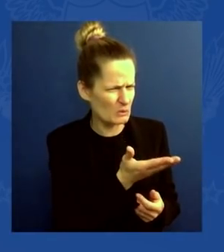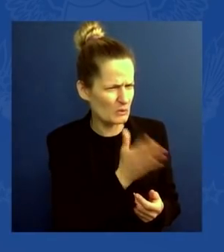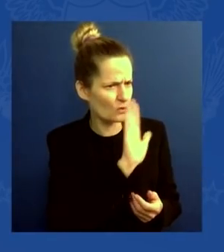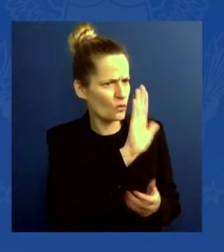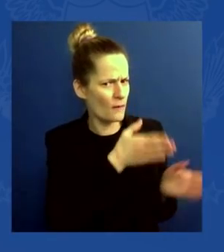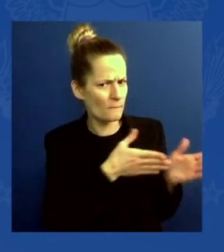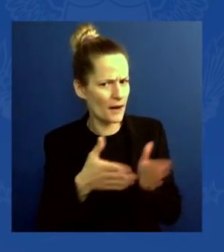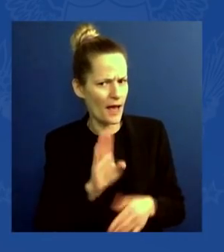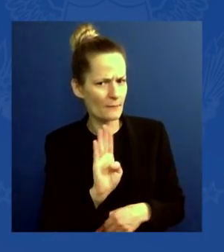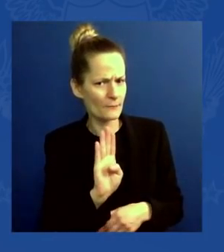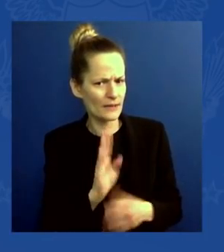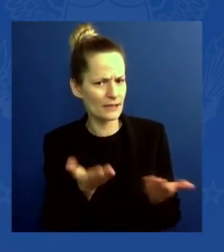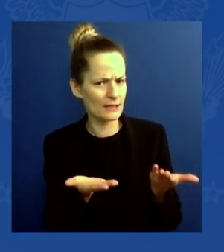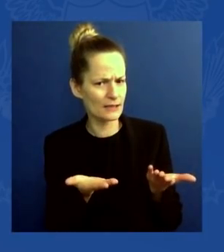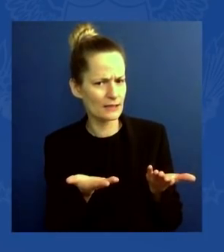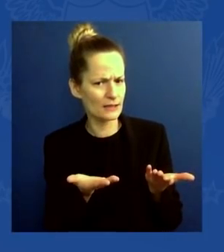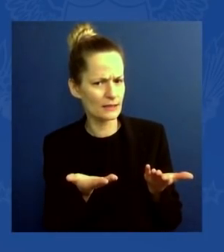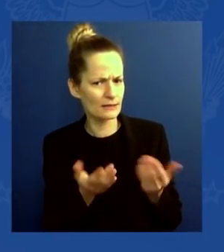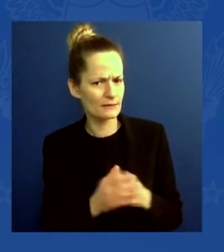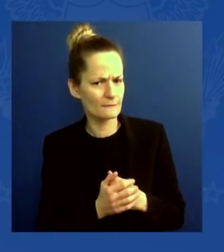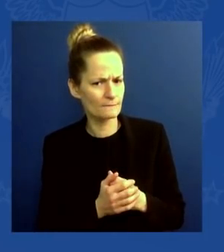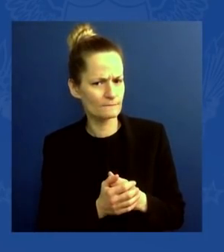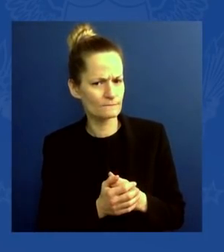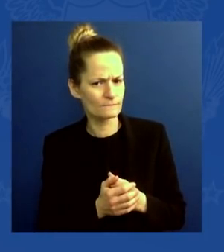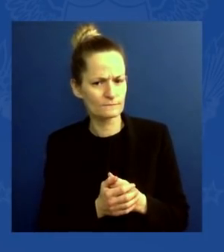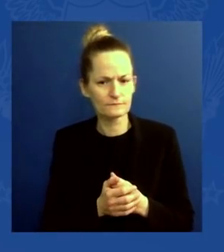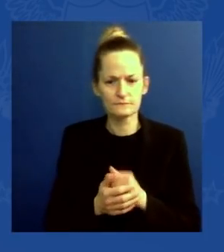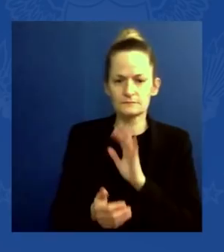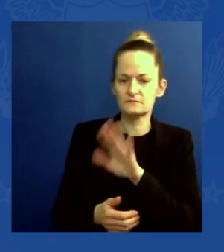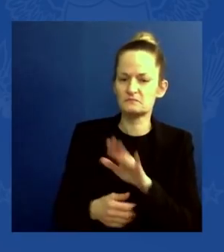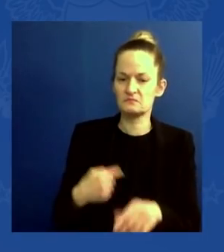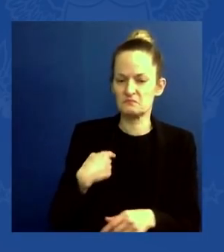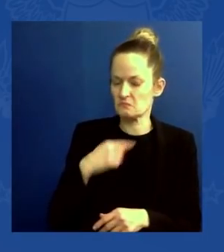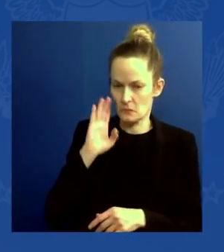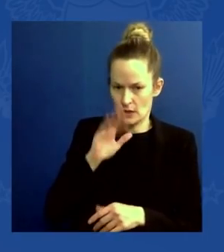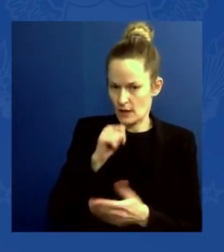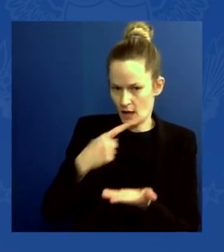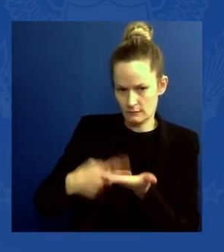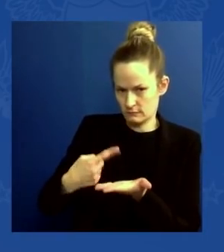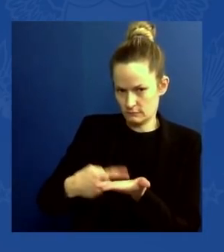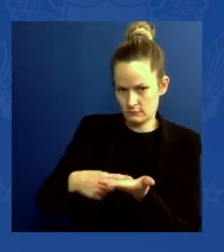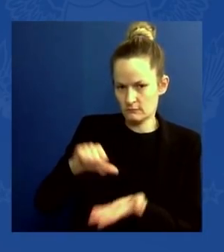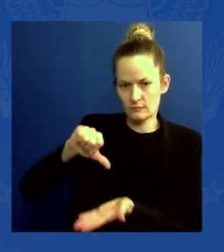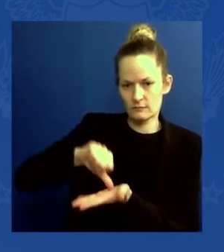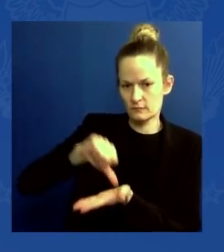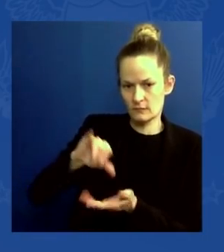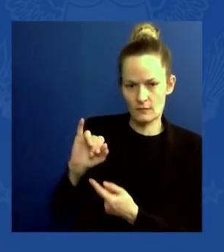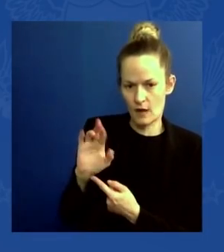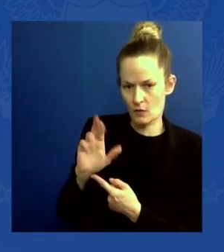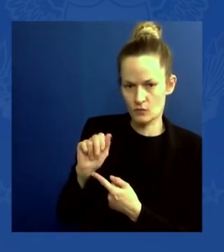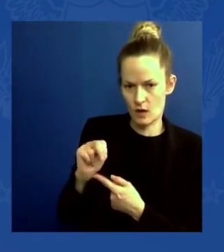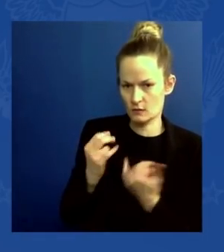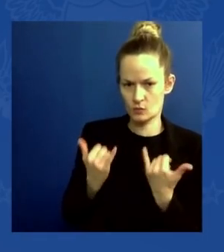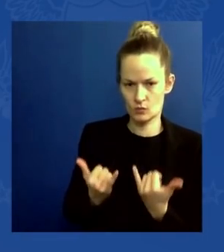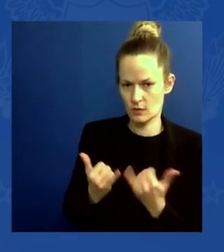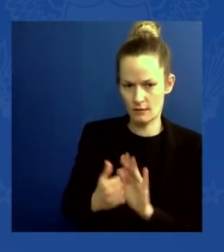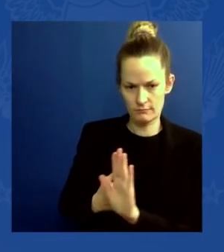And -- and the China bill you're referring to -- everything in good time. We got to get this through. We got to get this through.